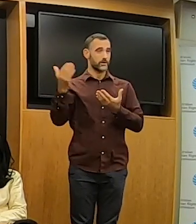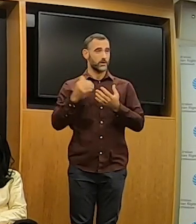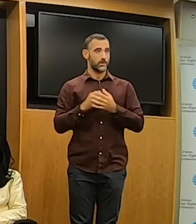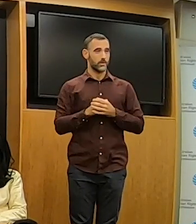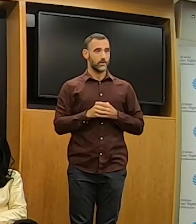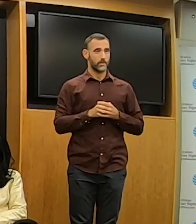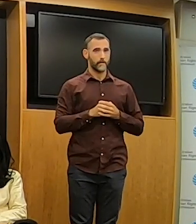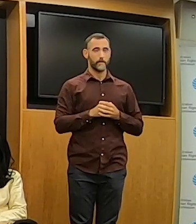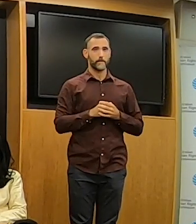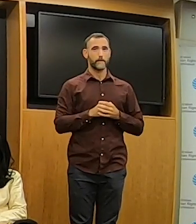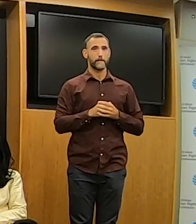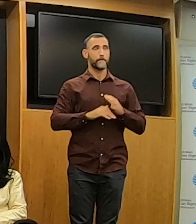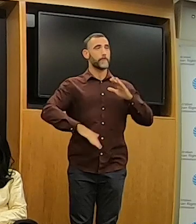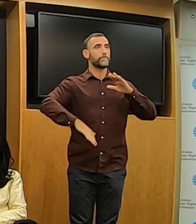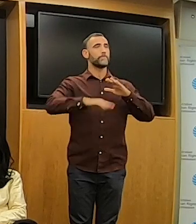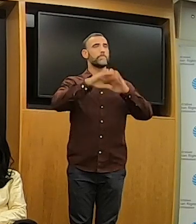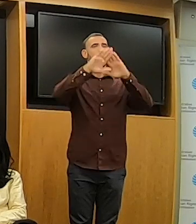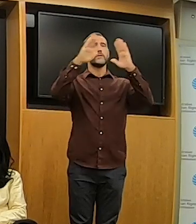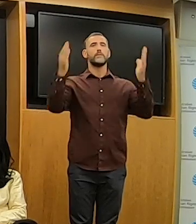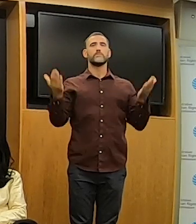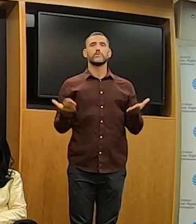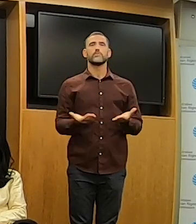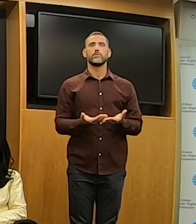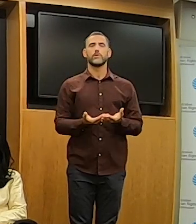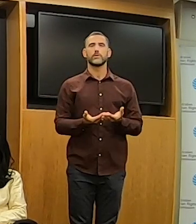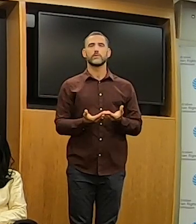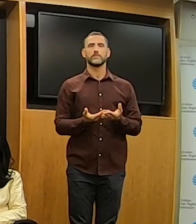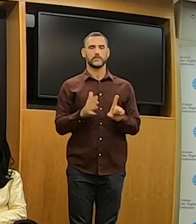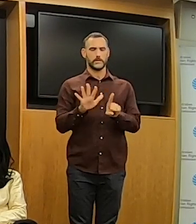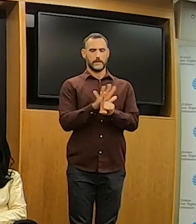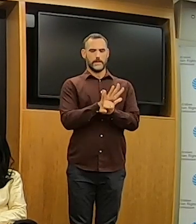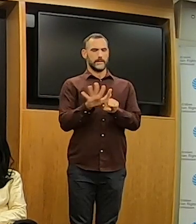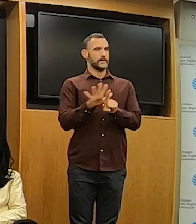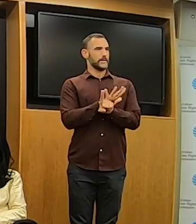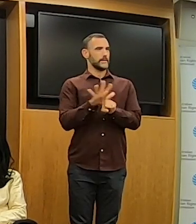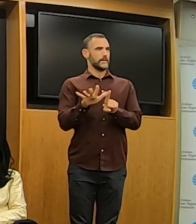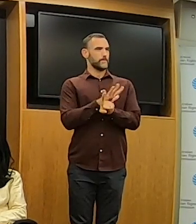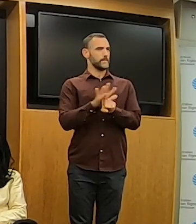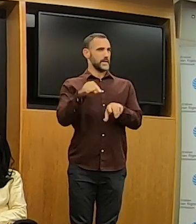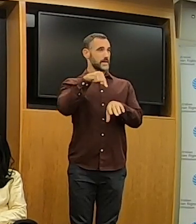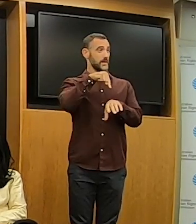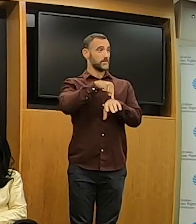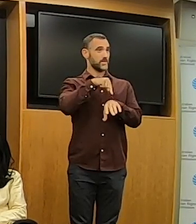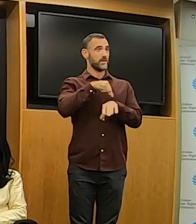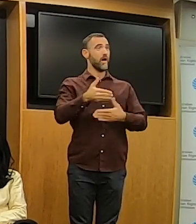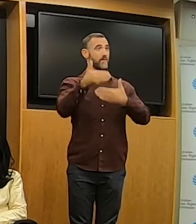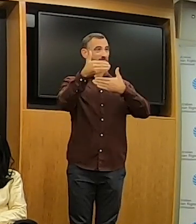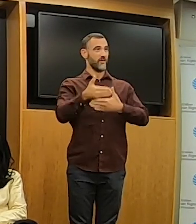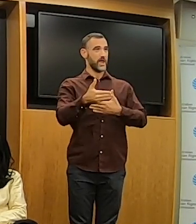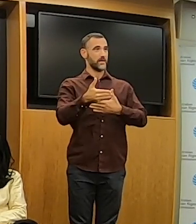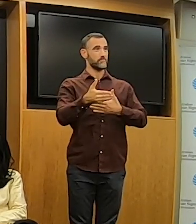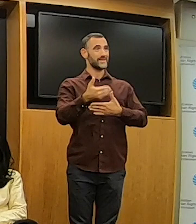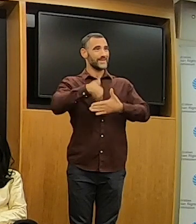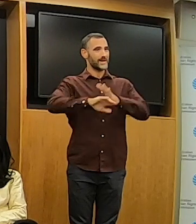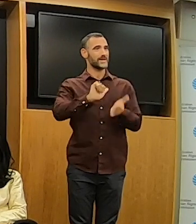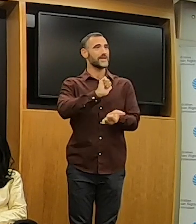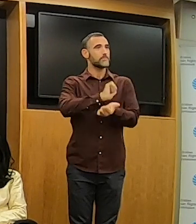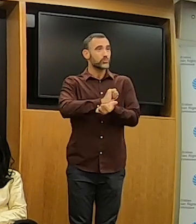World wide, the median period that people are held in immigration detention is 20 days.